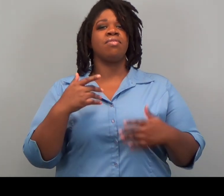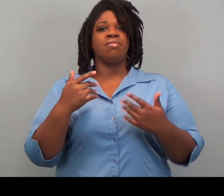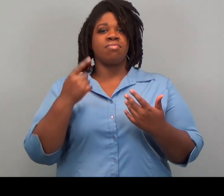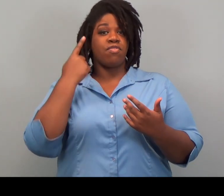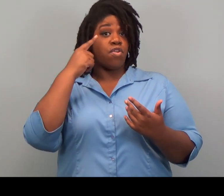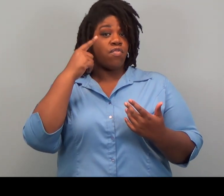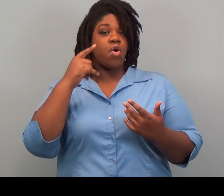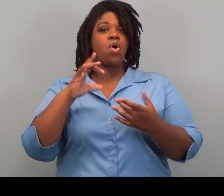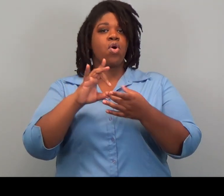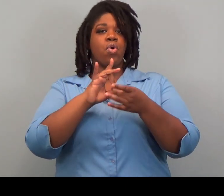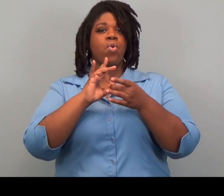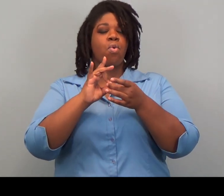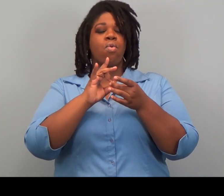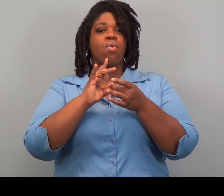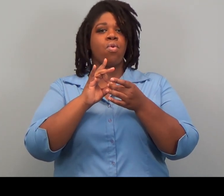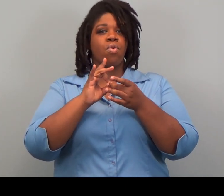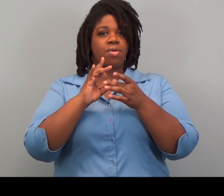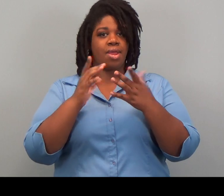and I've been here ever since.